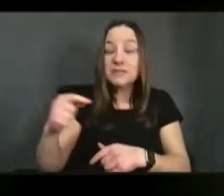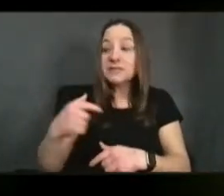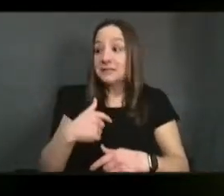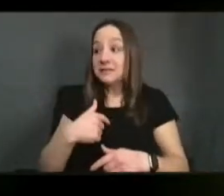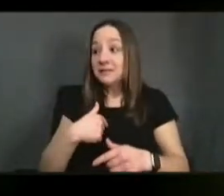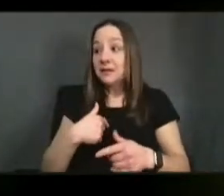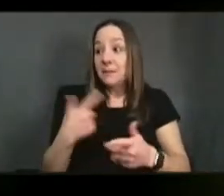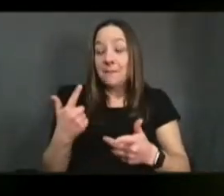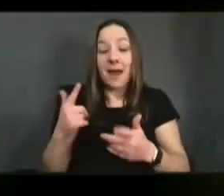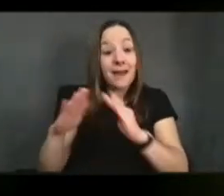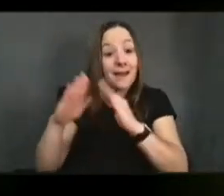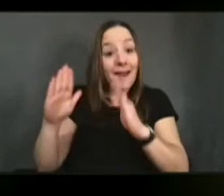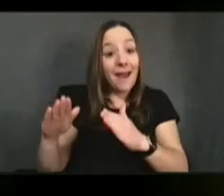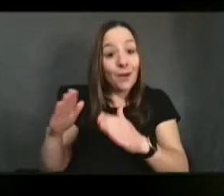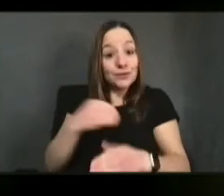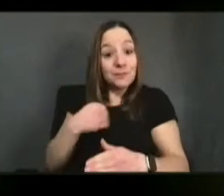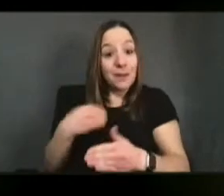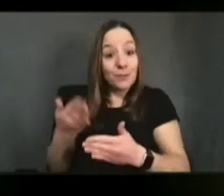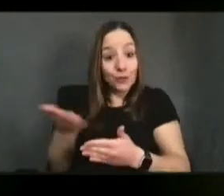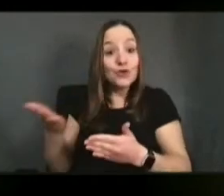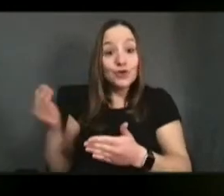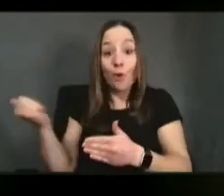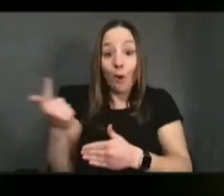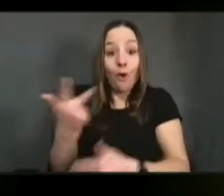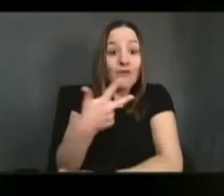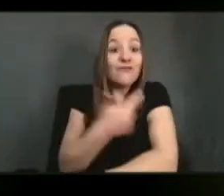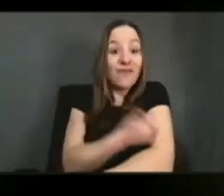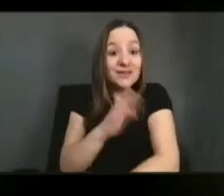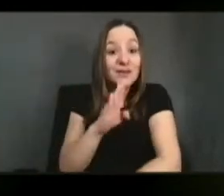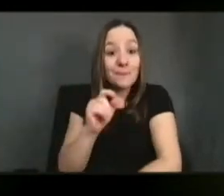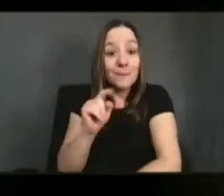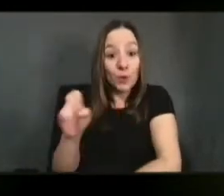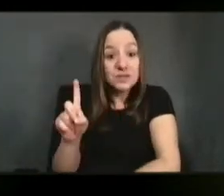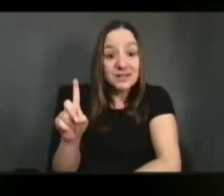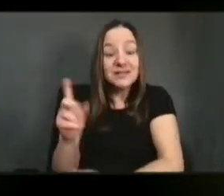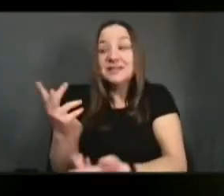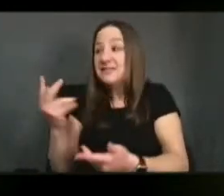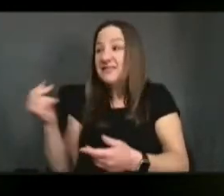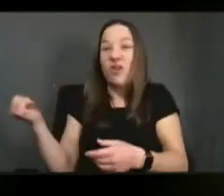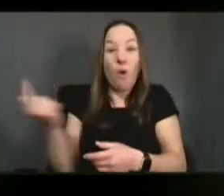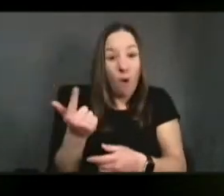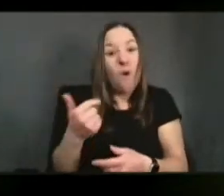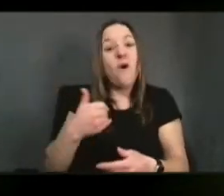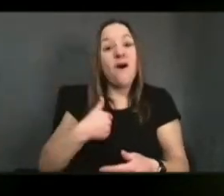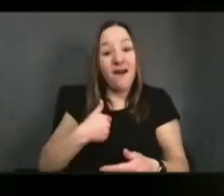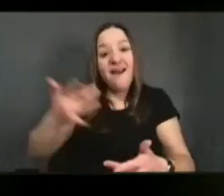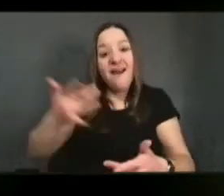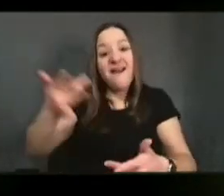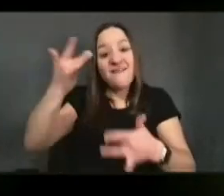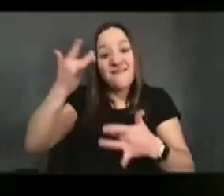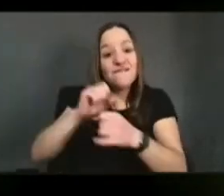house. The people are vaccinated